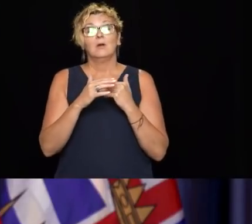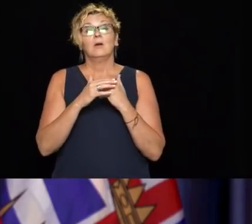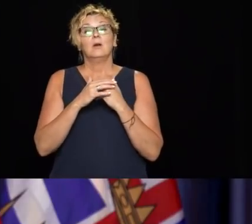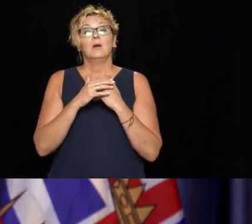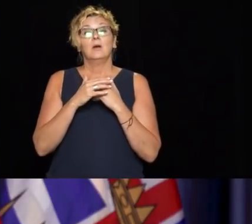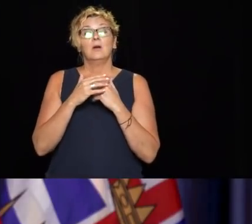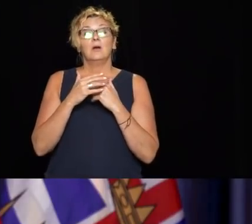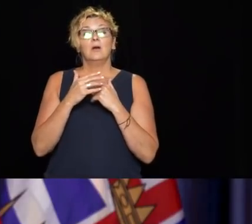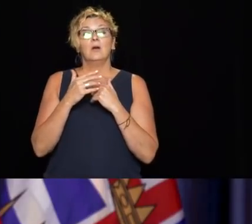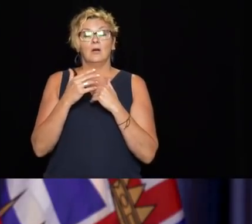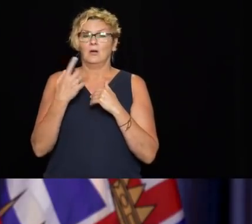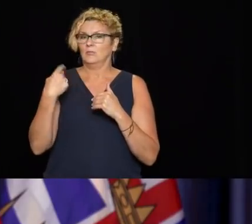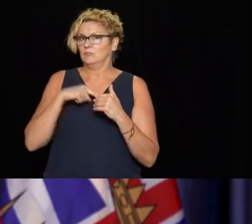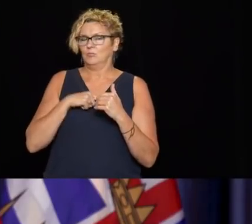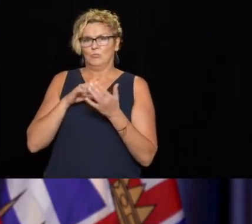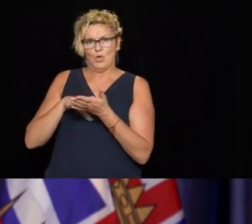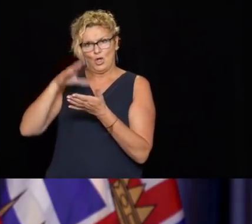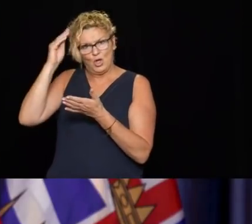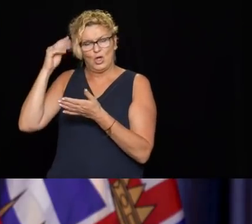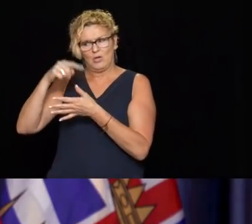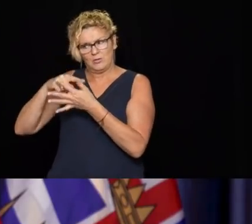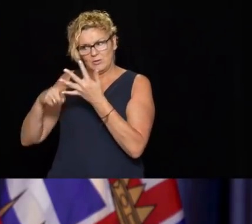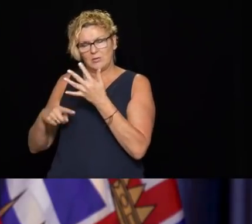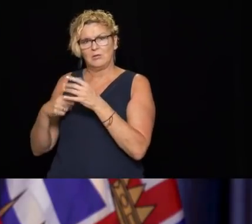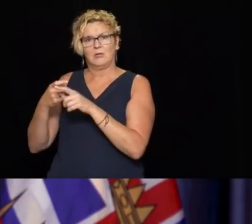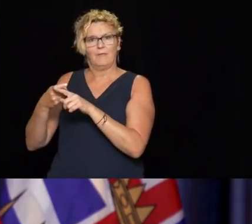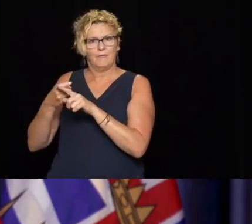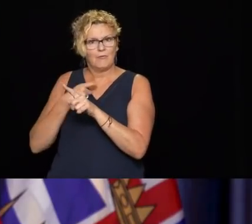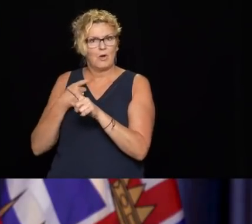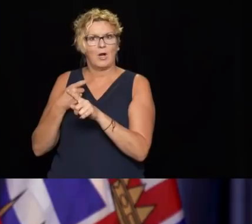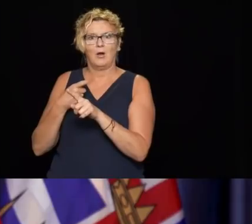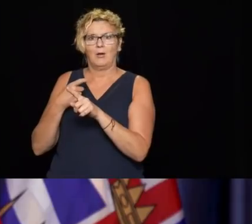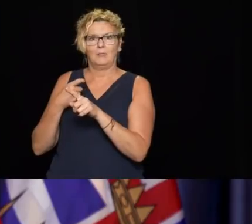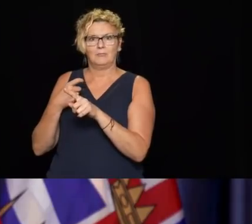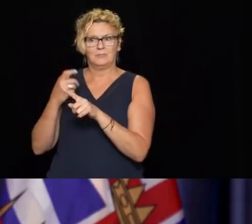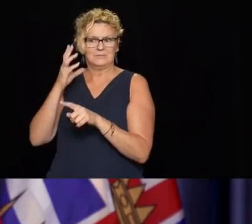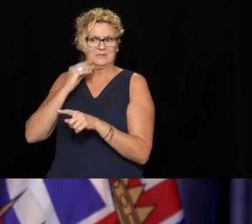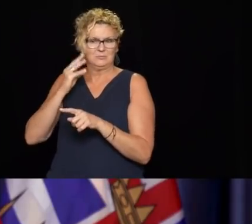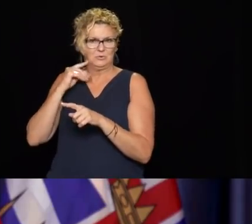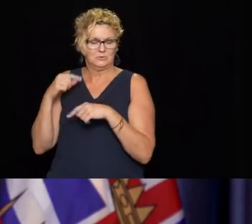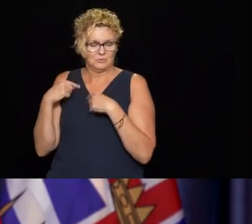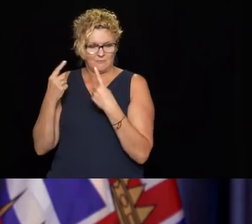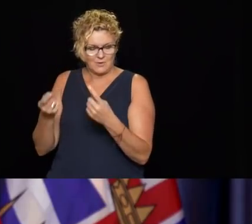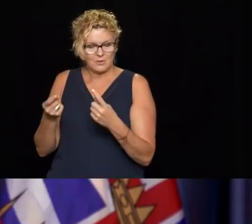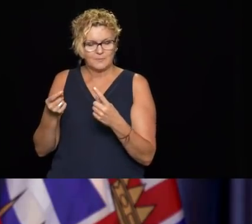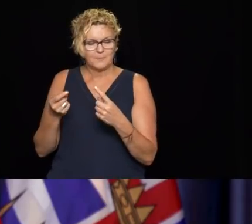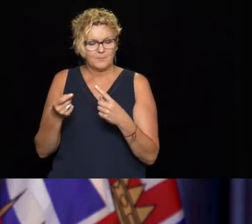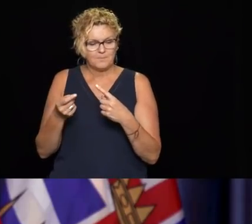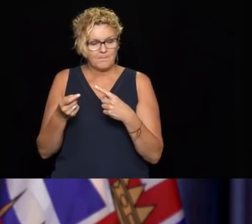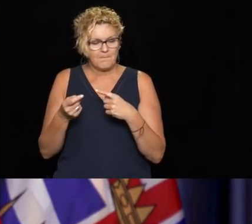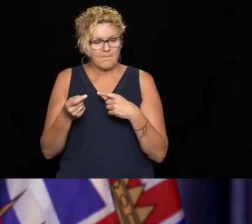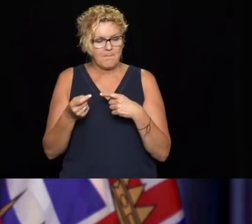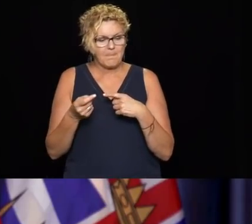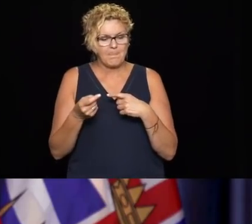March and the plan the conference a plan which is backed up by some of the most significant increasing